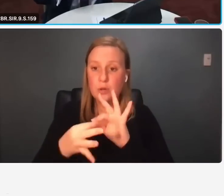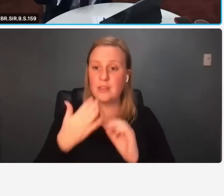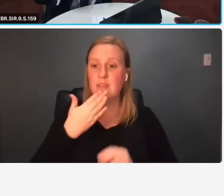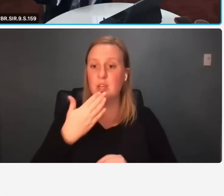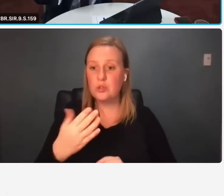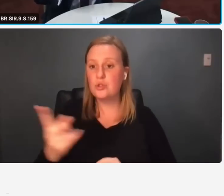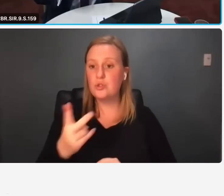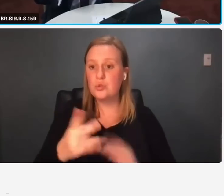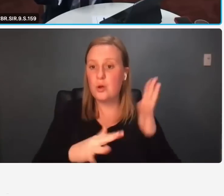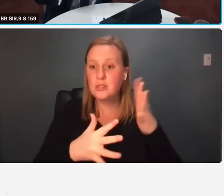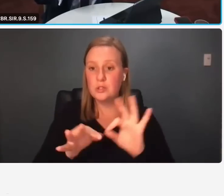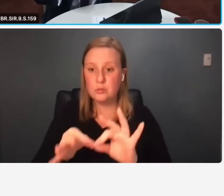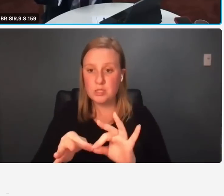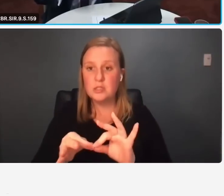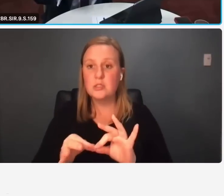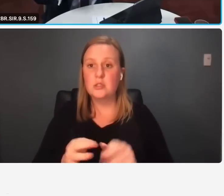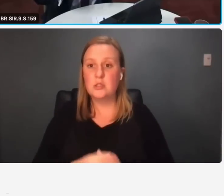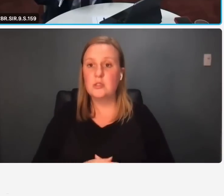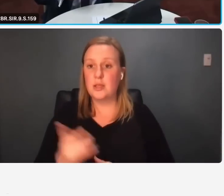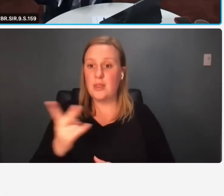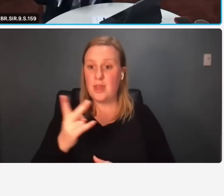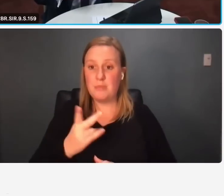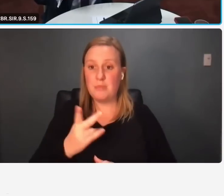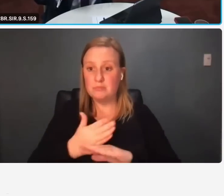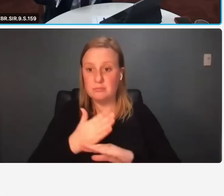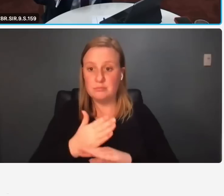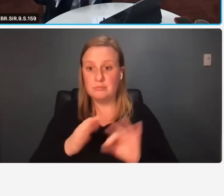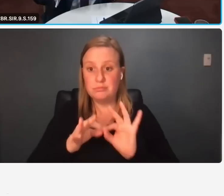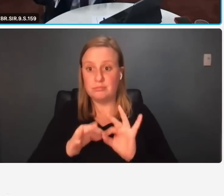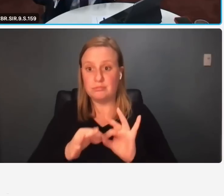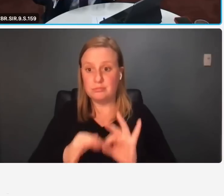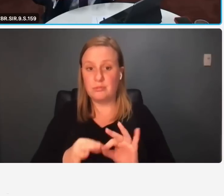have been working solidly for all of this time.